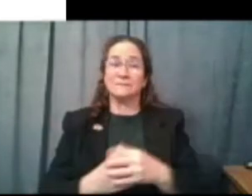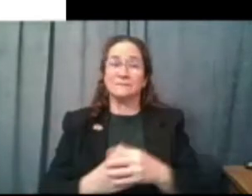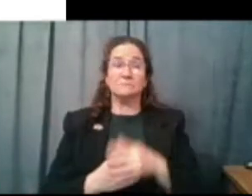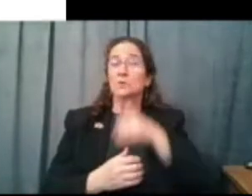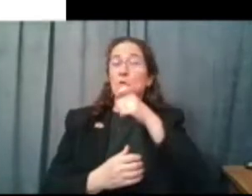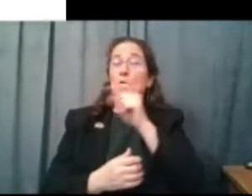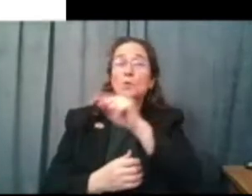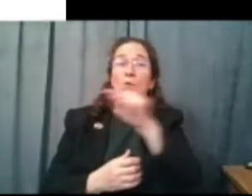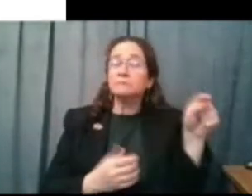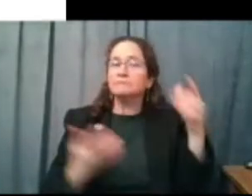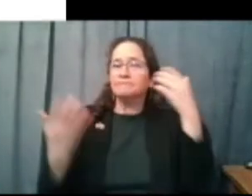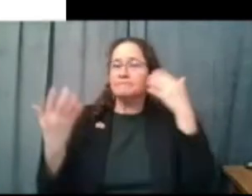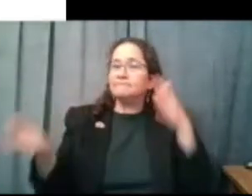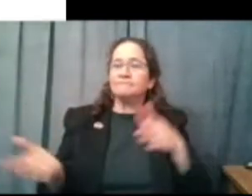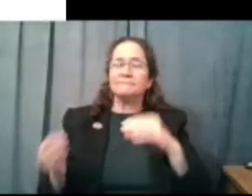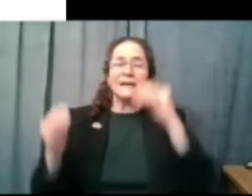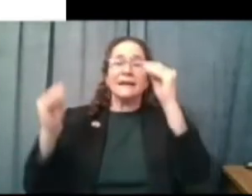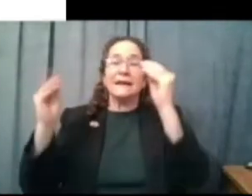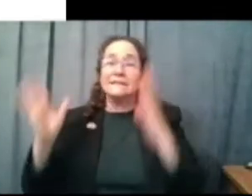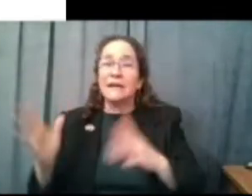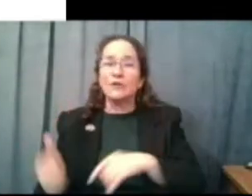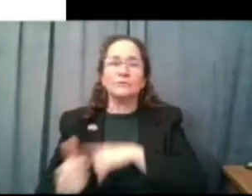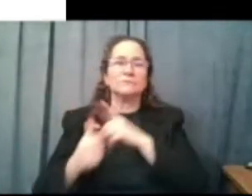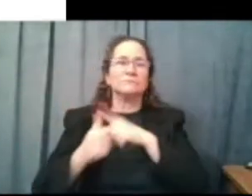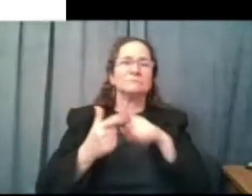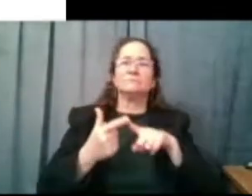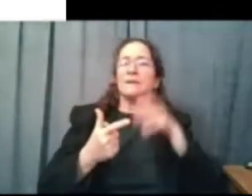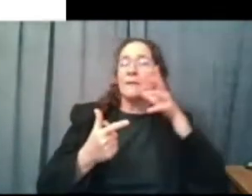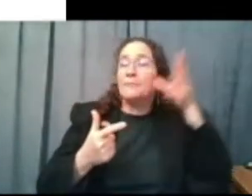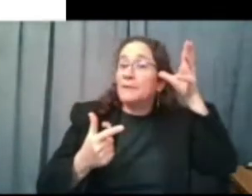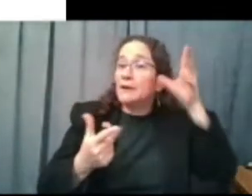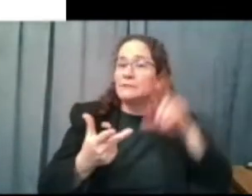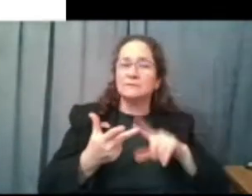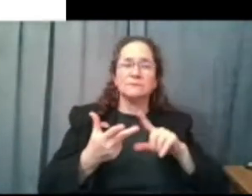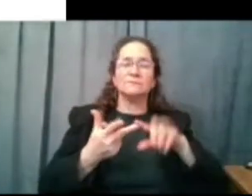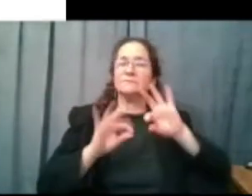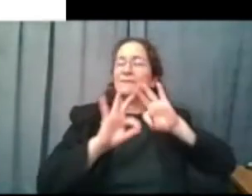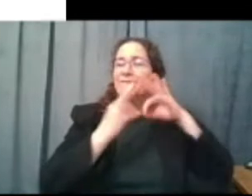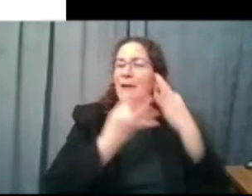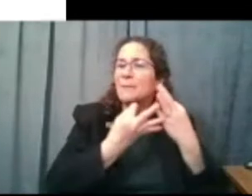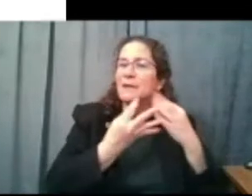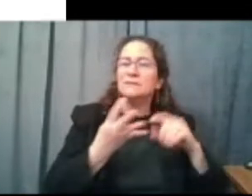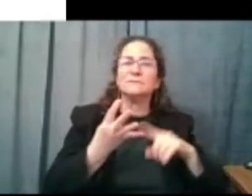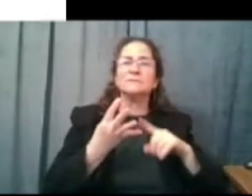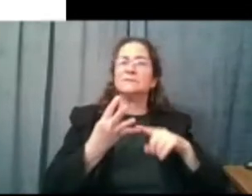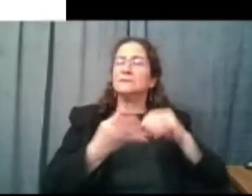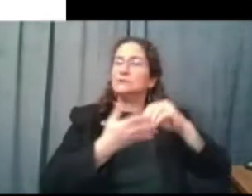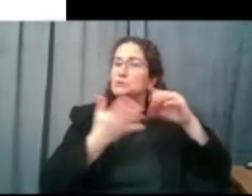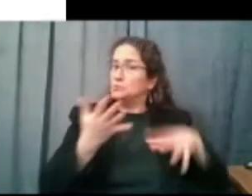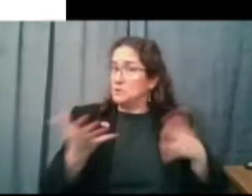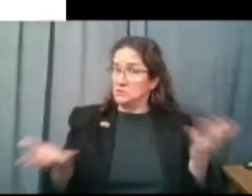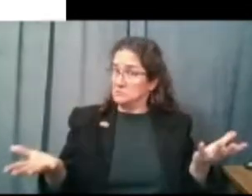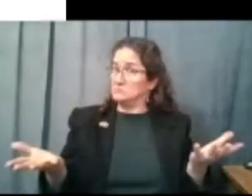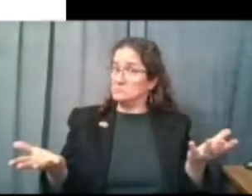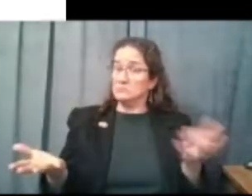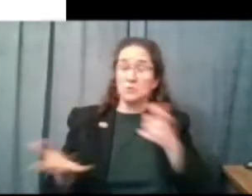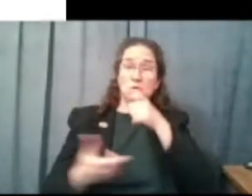could be some parents, families or even students. And our hope is is that you know the way we kind of talk back